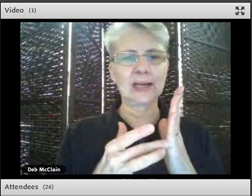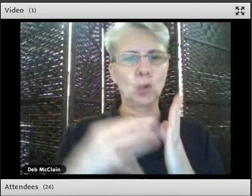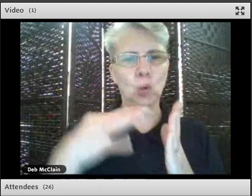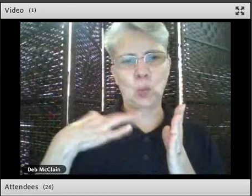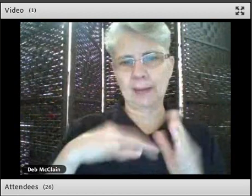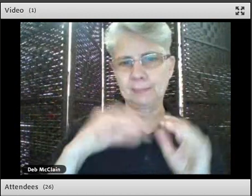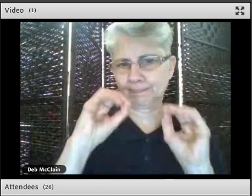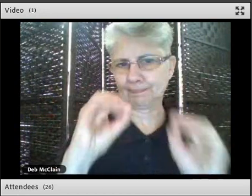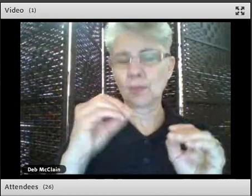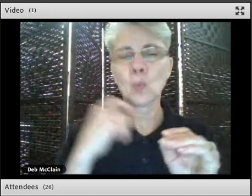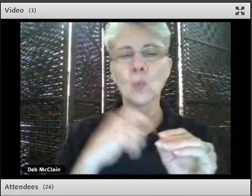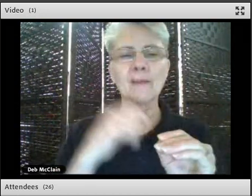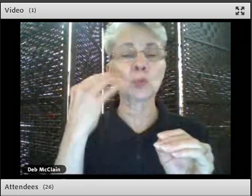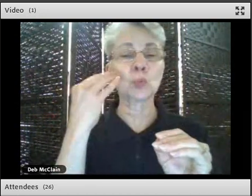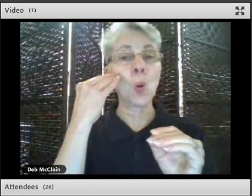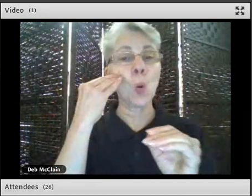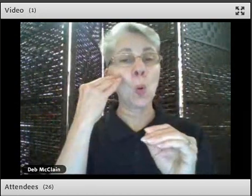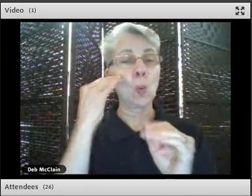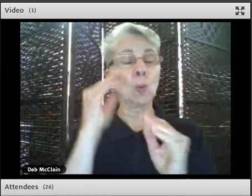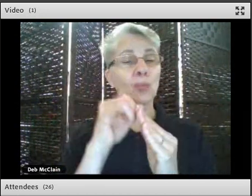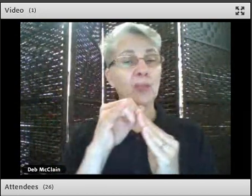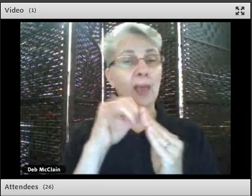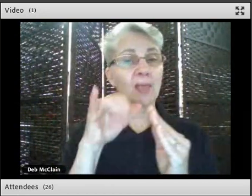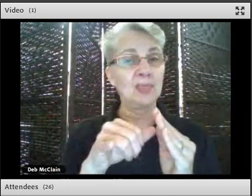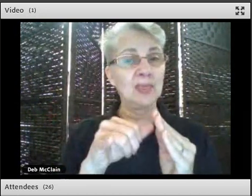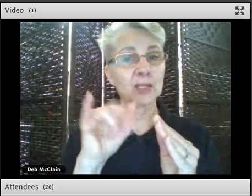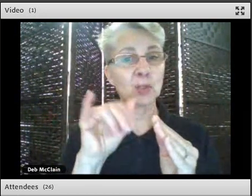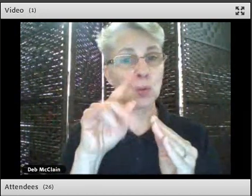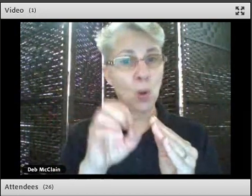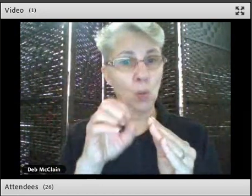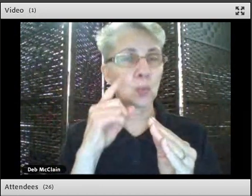or this note on statement of responsibility instruction